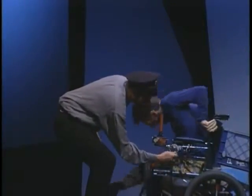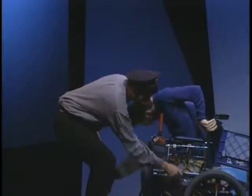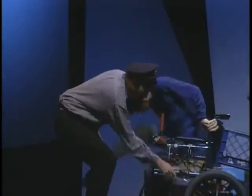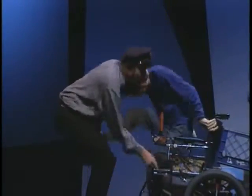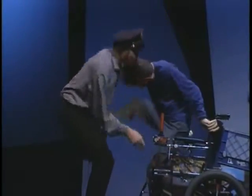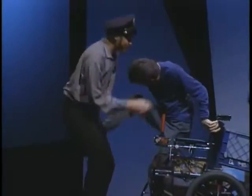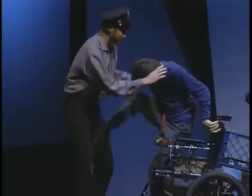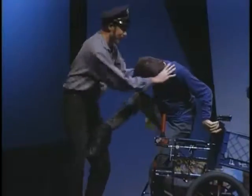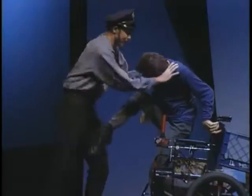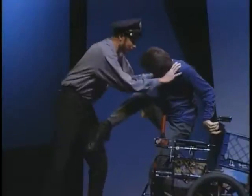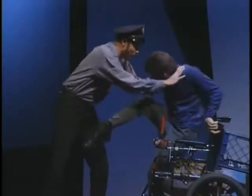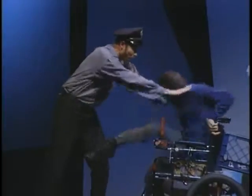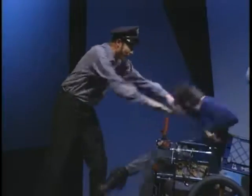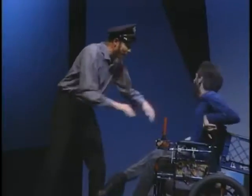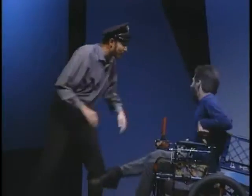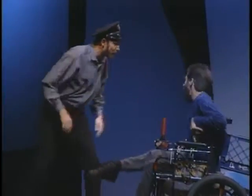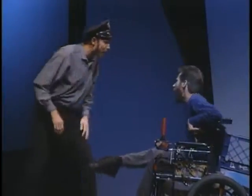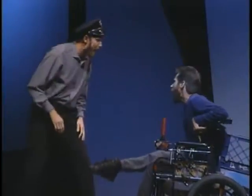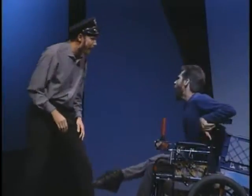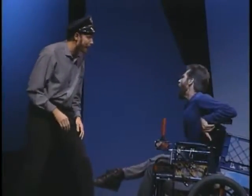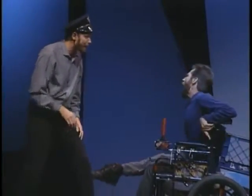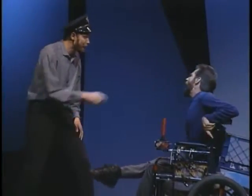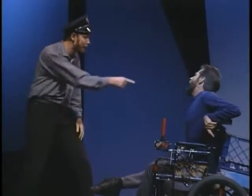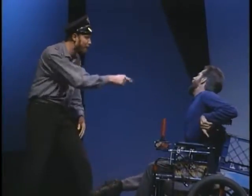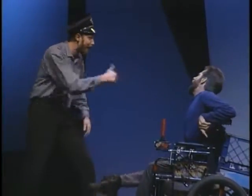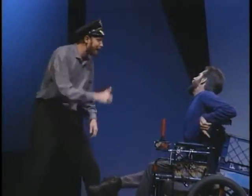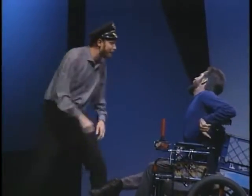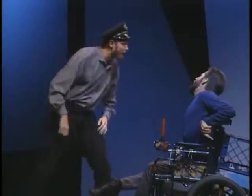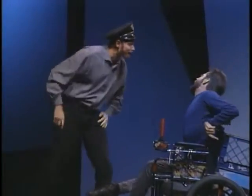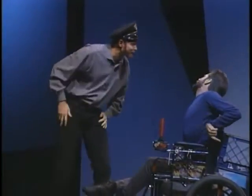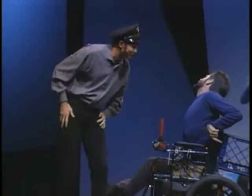got a pair just like them no don't get up hey you come back and you asked for